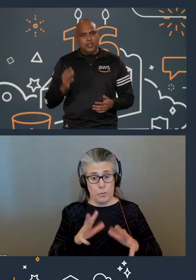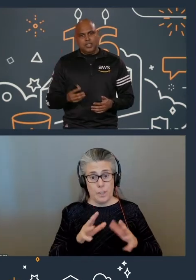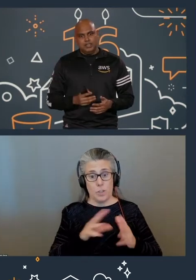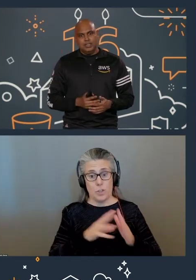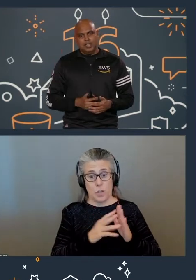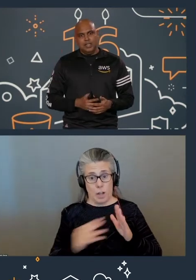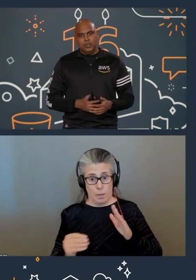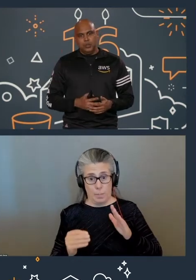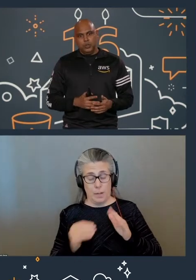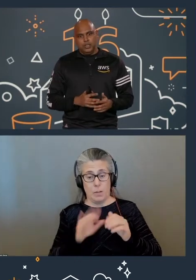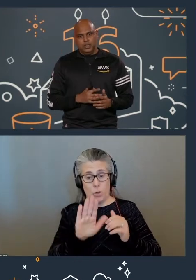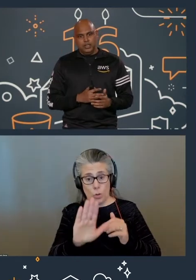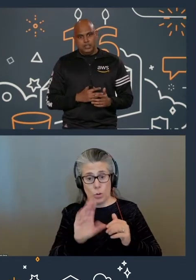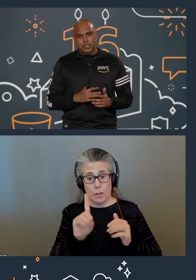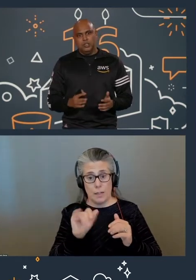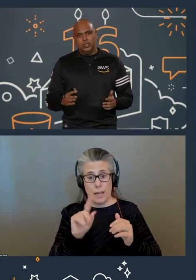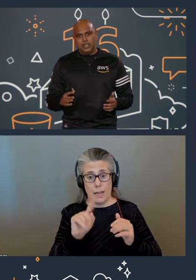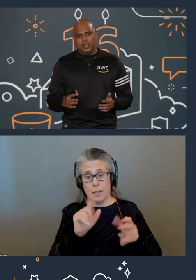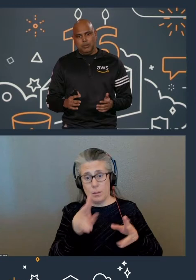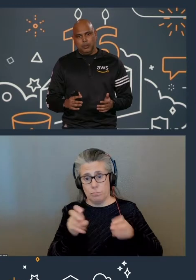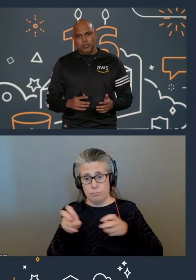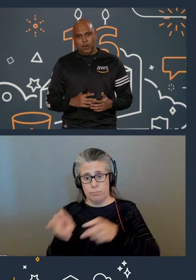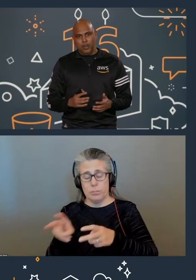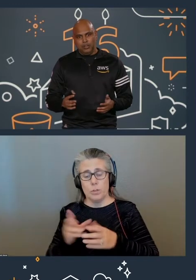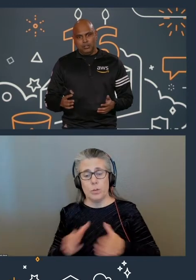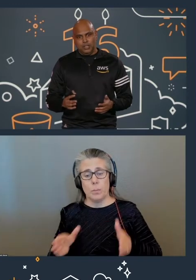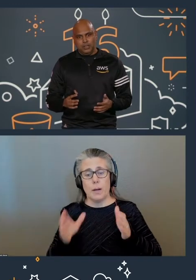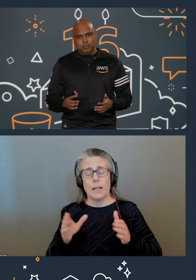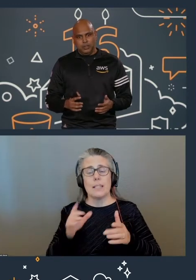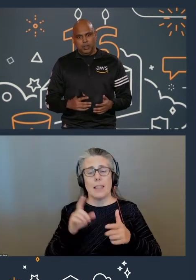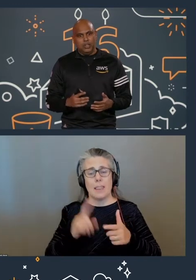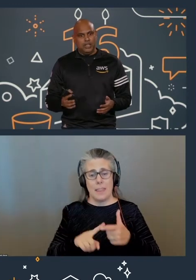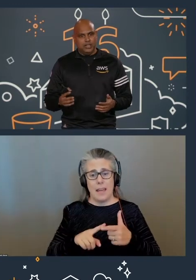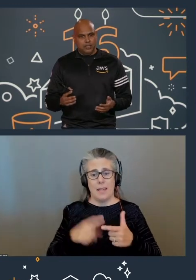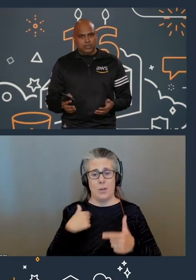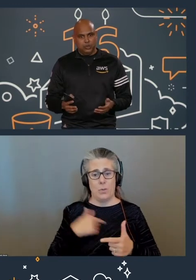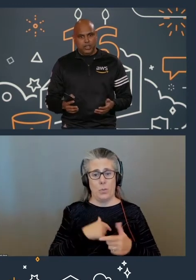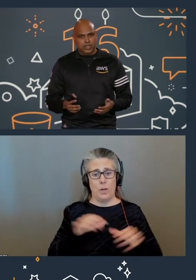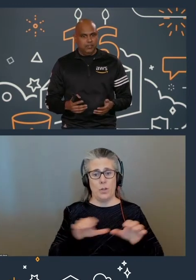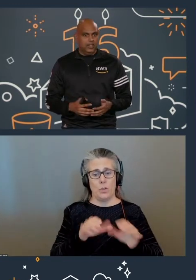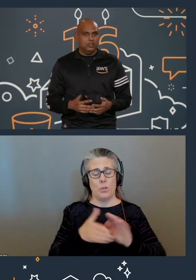we essentially do a secure cleanup of all data that is stored on the device,